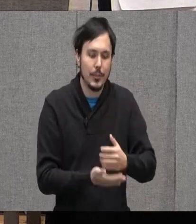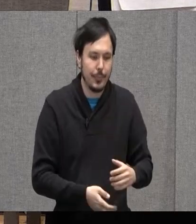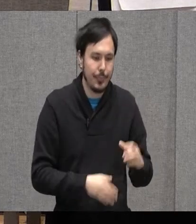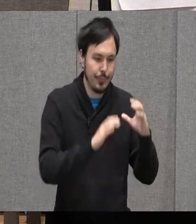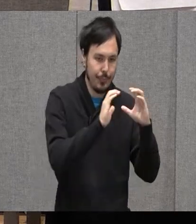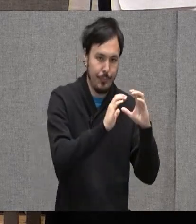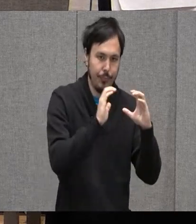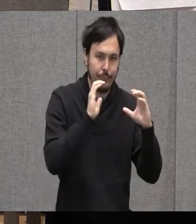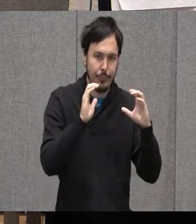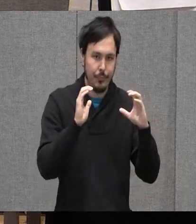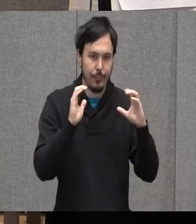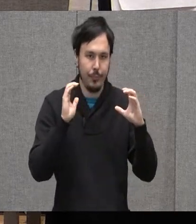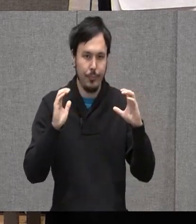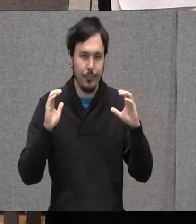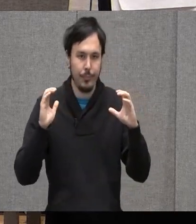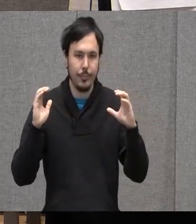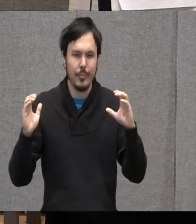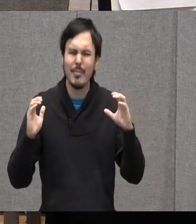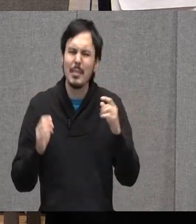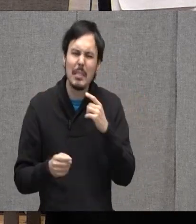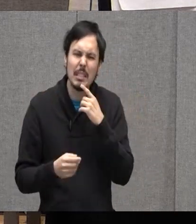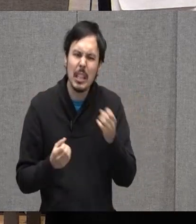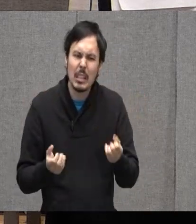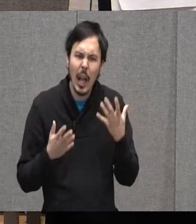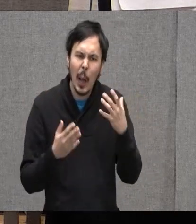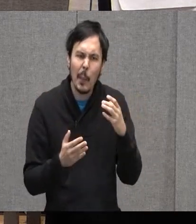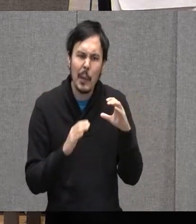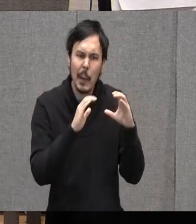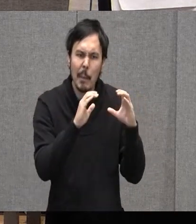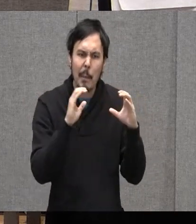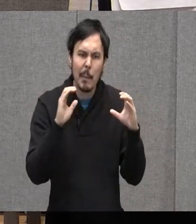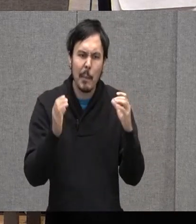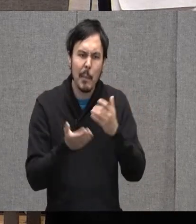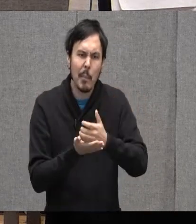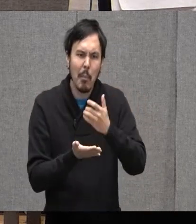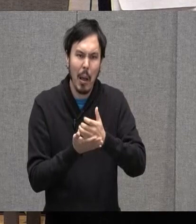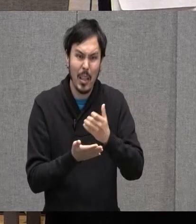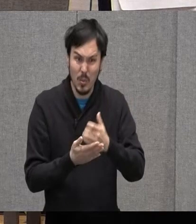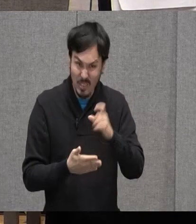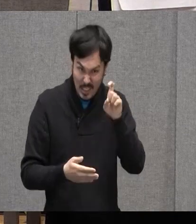But if it's just how many pots, do we need to know any other information? Are we done?